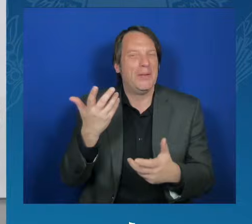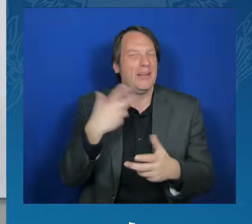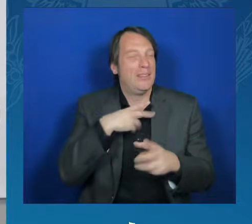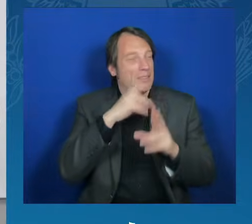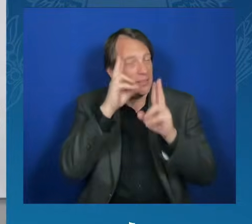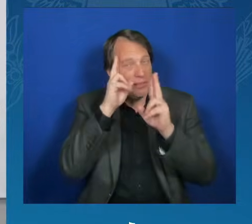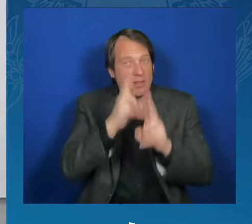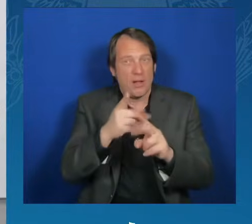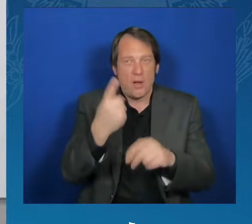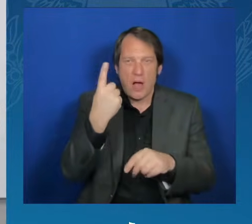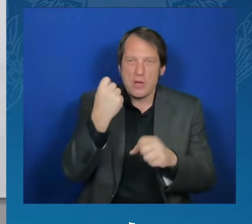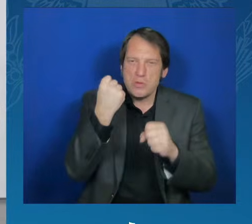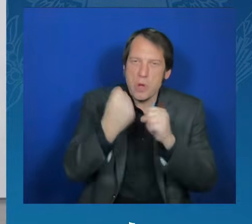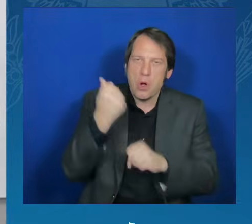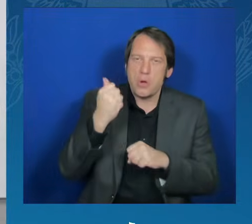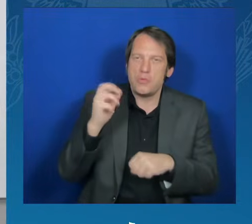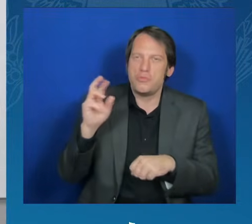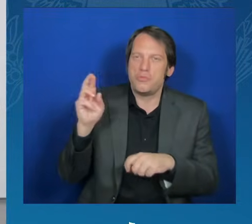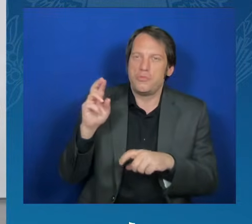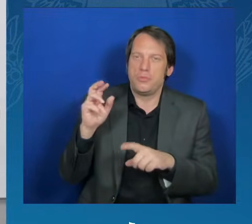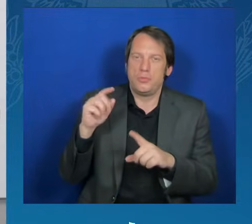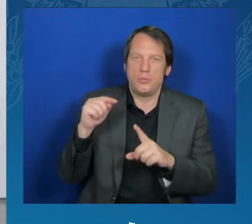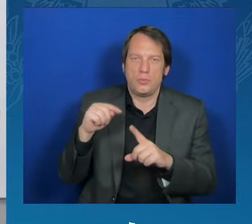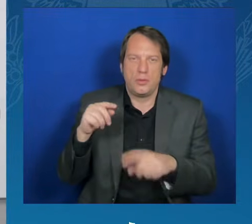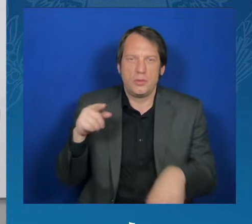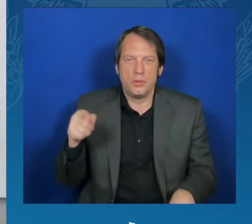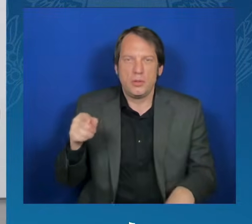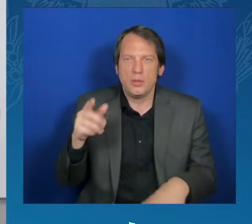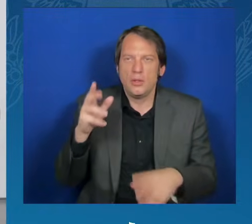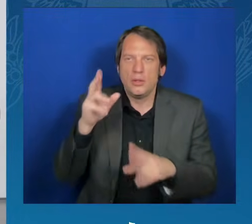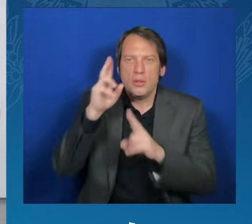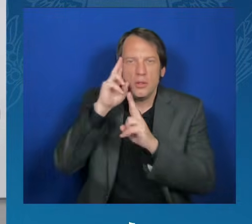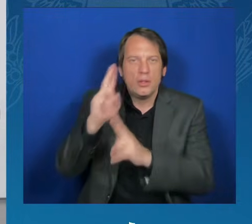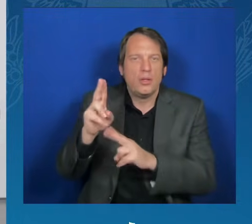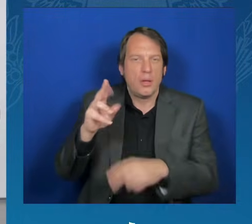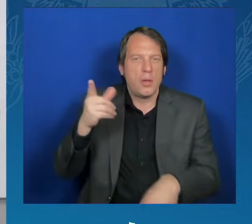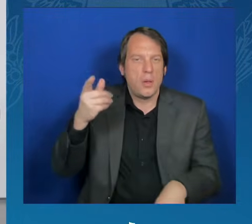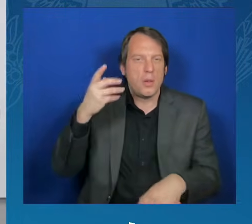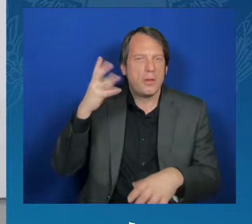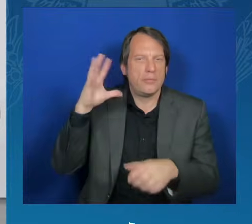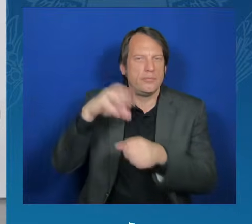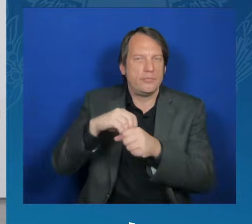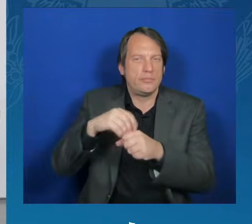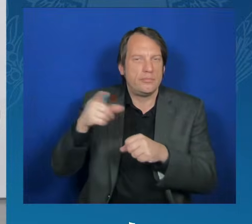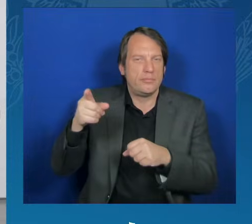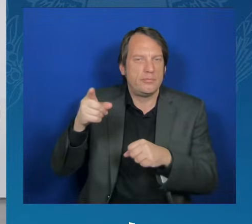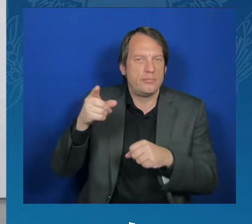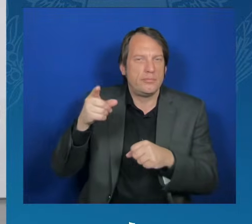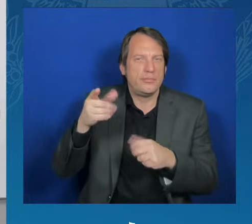I think, if he were to listen -- his wife is here -- would be very grateful for your bipartisan words.